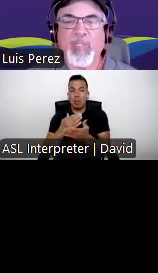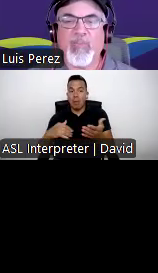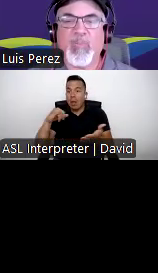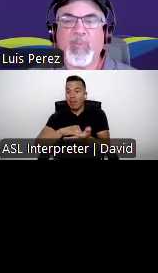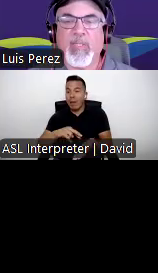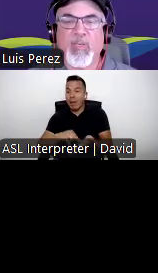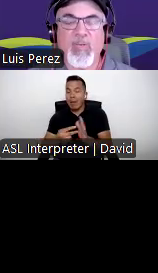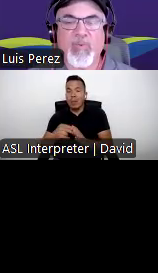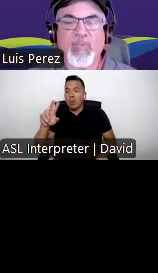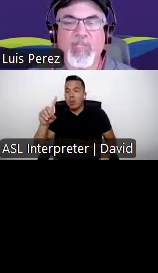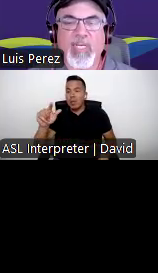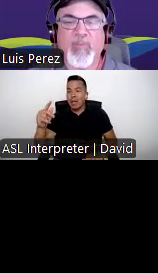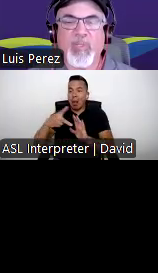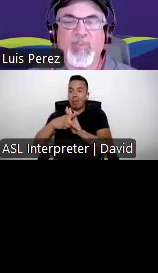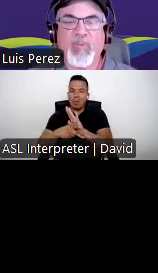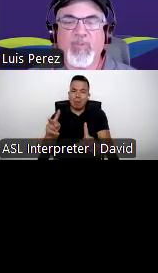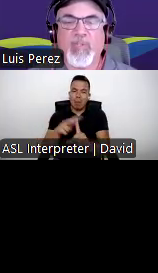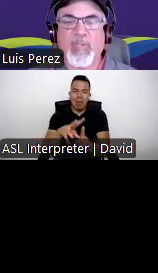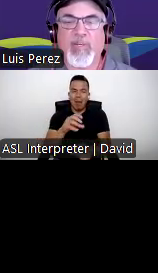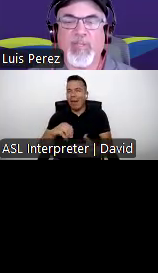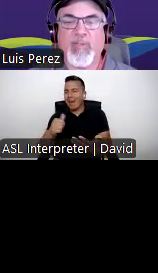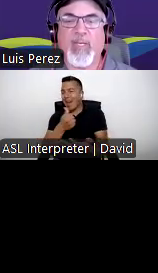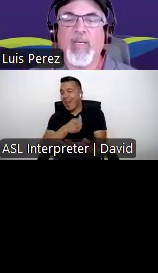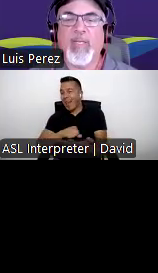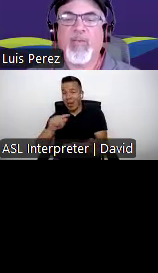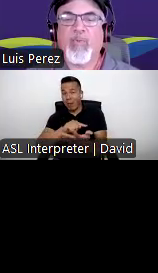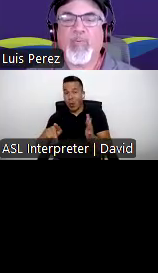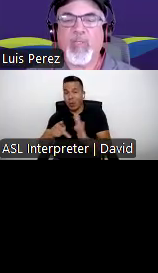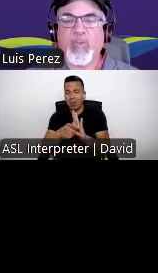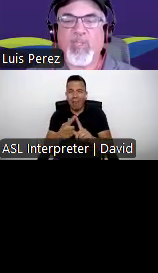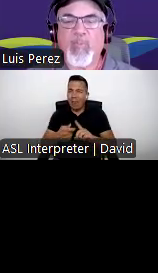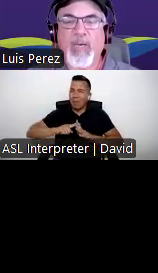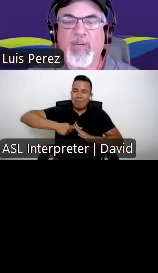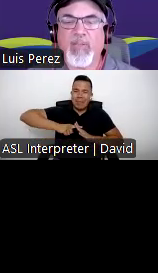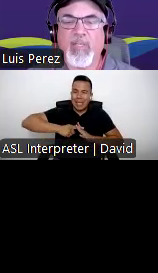principles and the universal design principles from the start so that we're reducing barriers